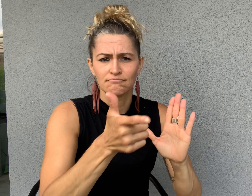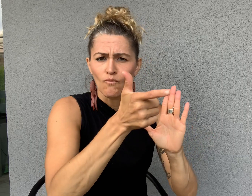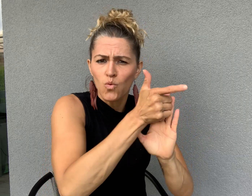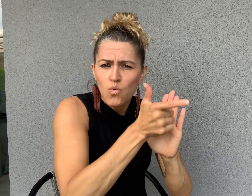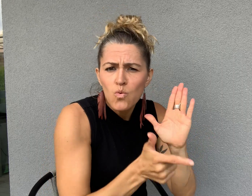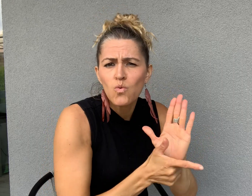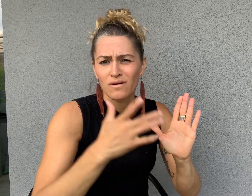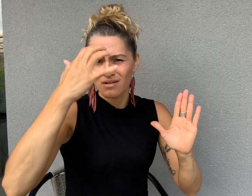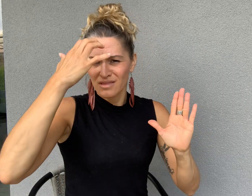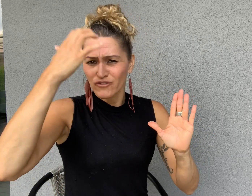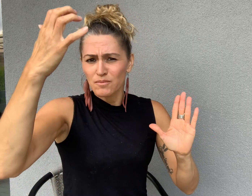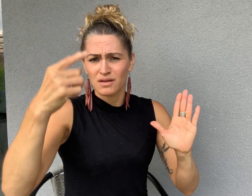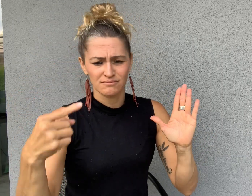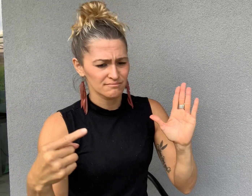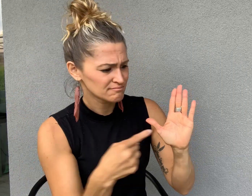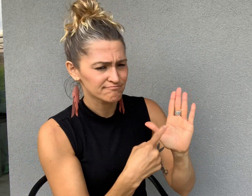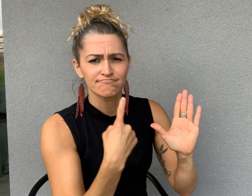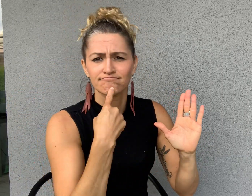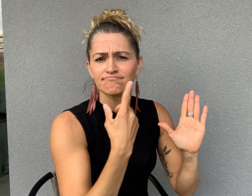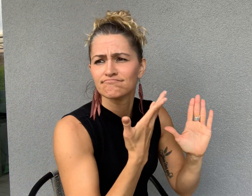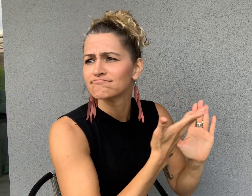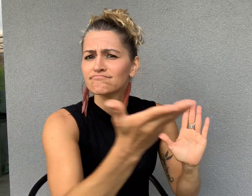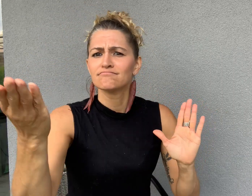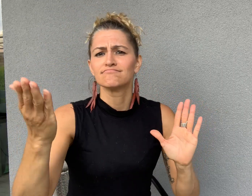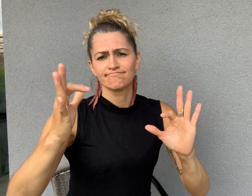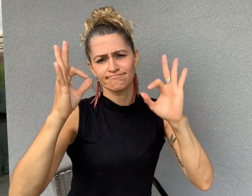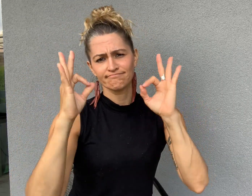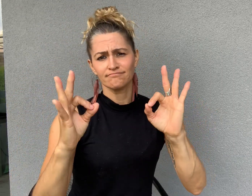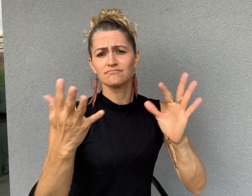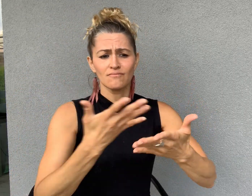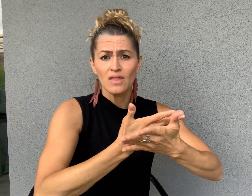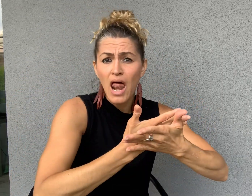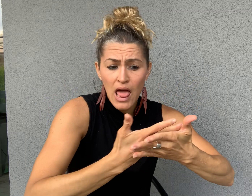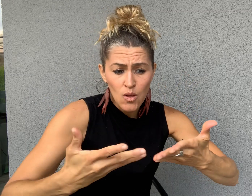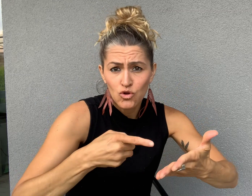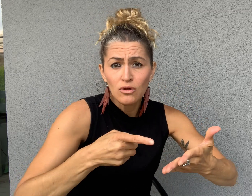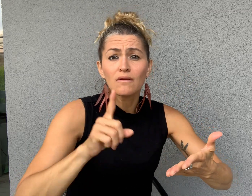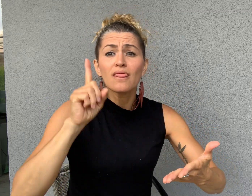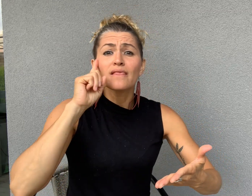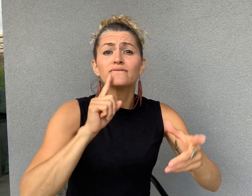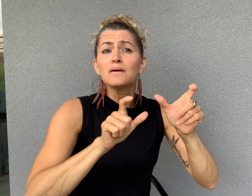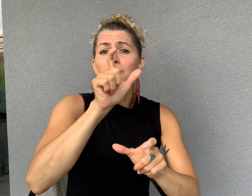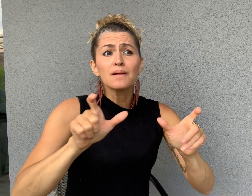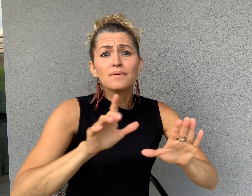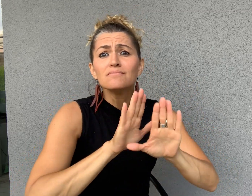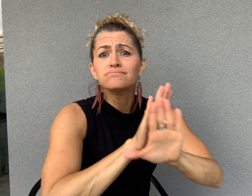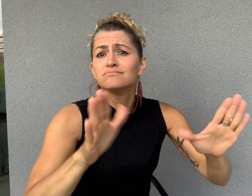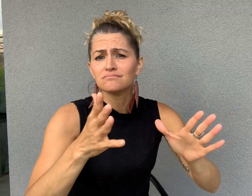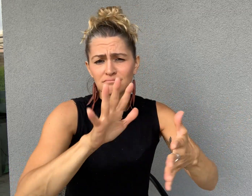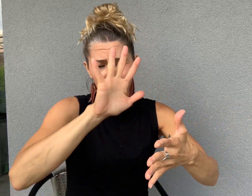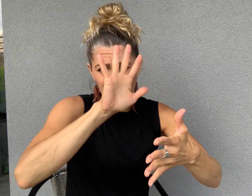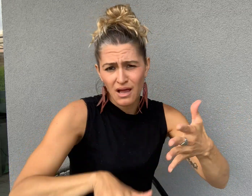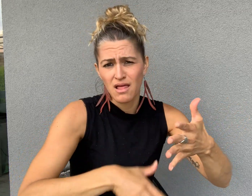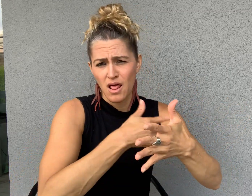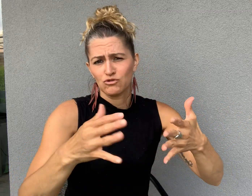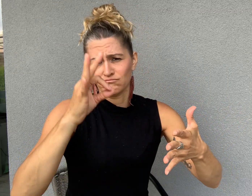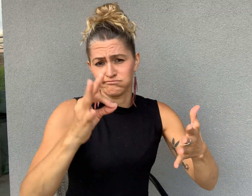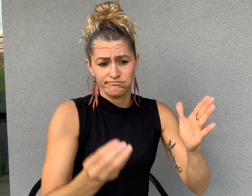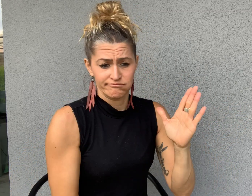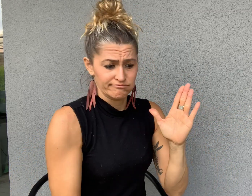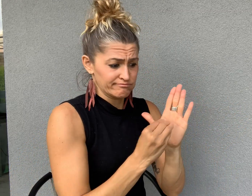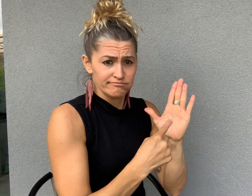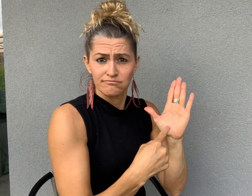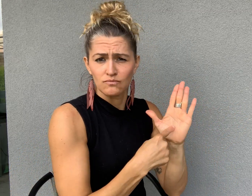legislation that clearly recognizes the language as